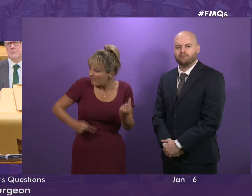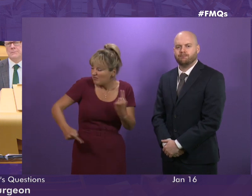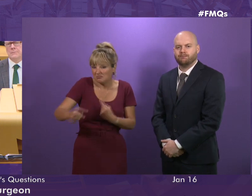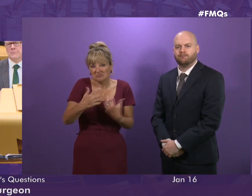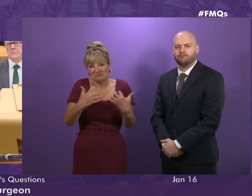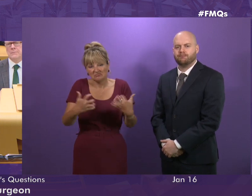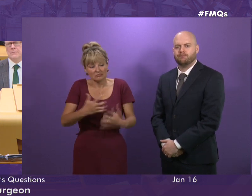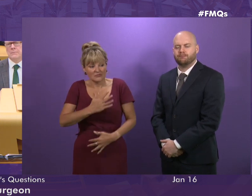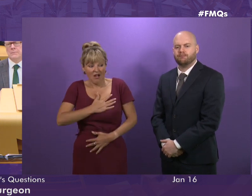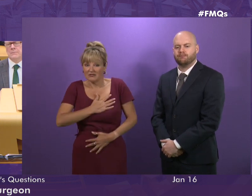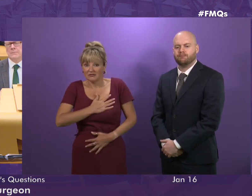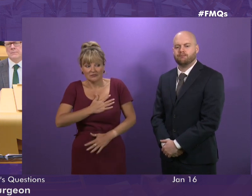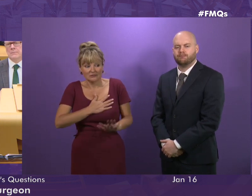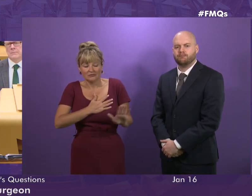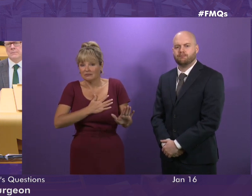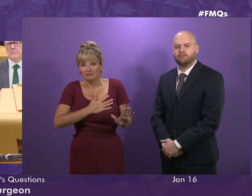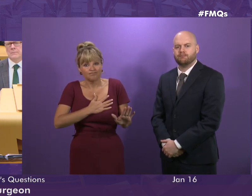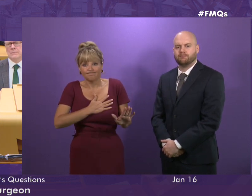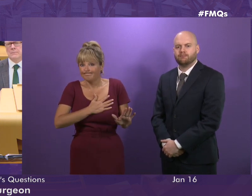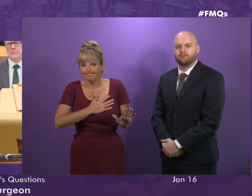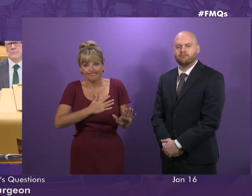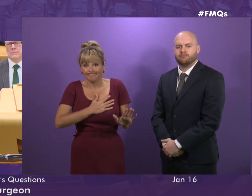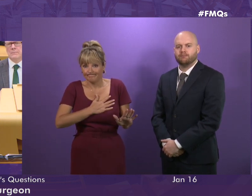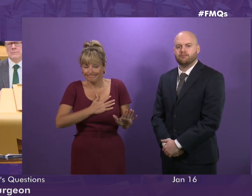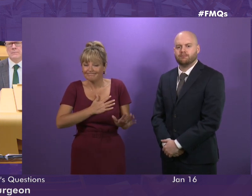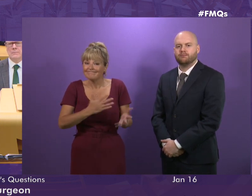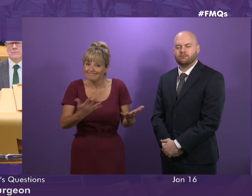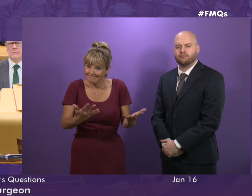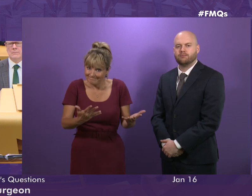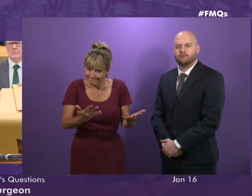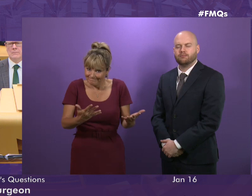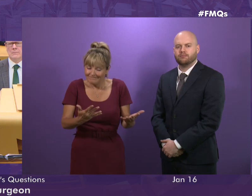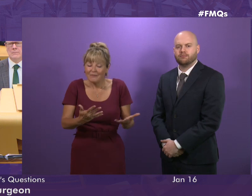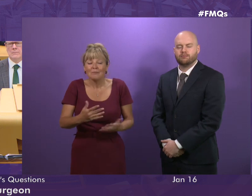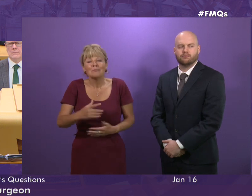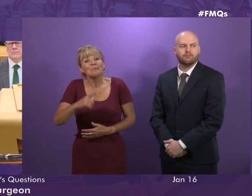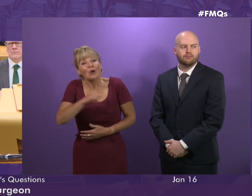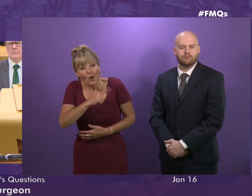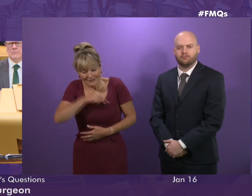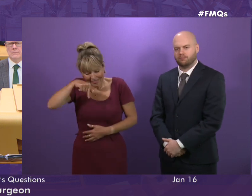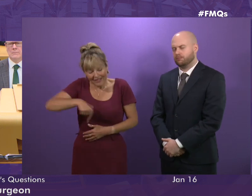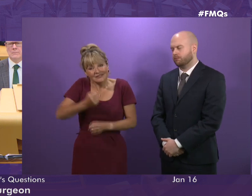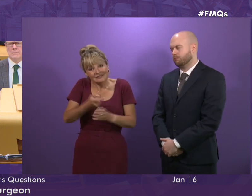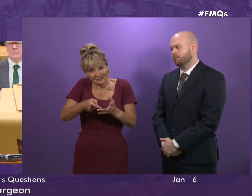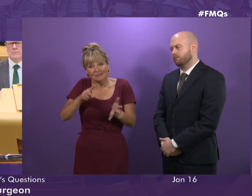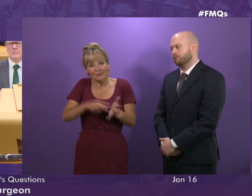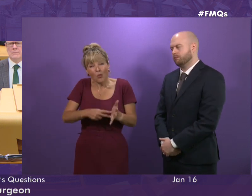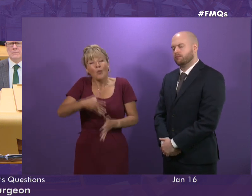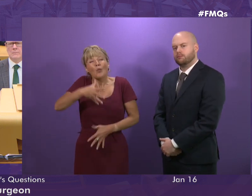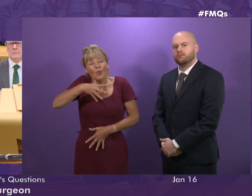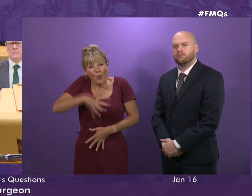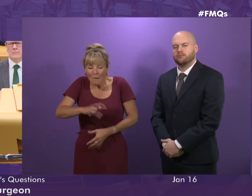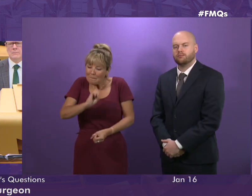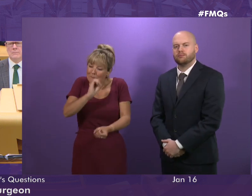at this time. Of course, it is precisely because we want to make sure that Milly’s family